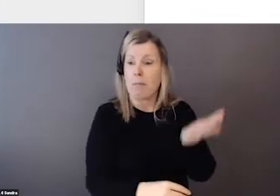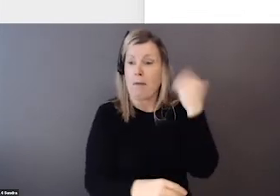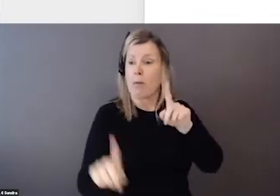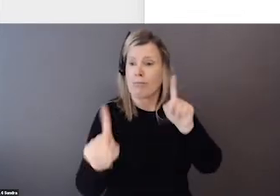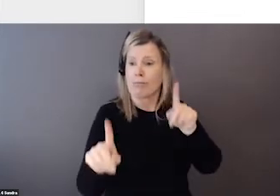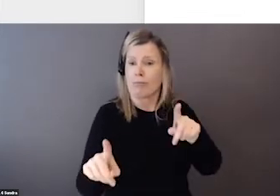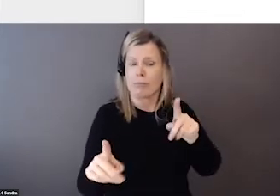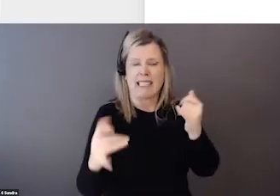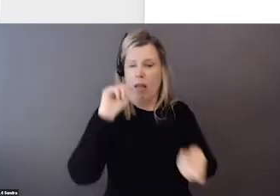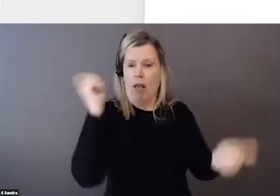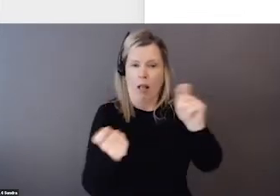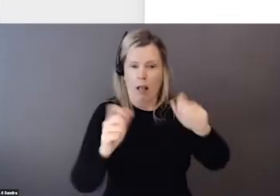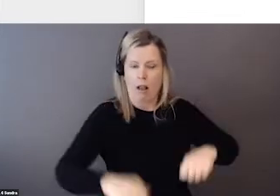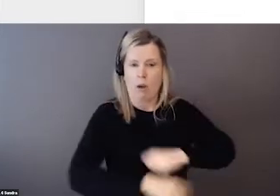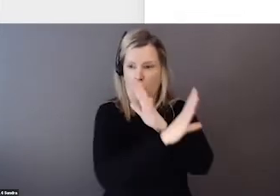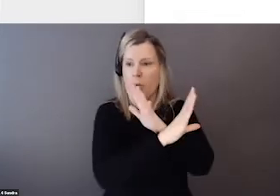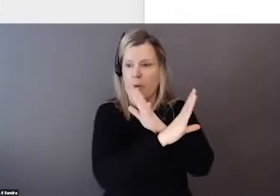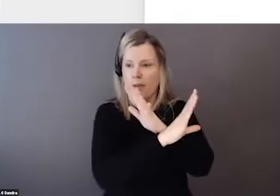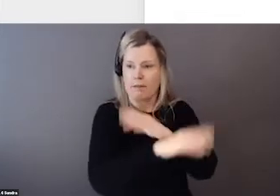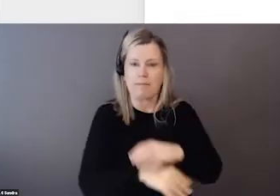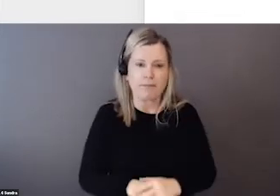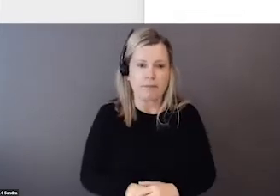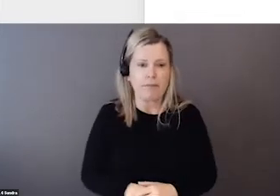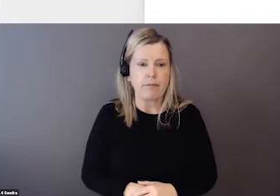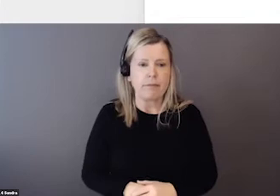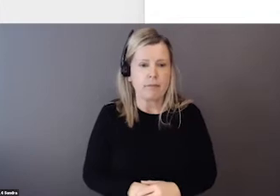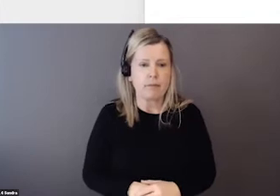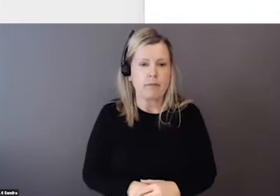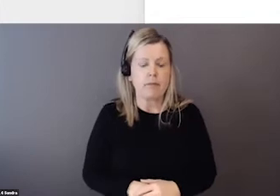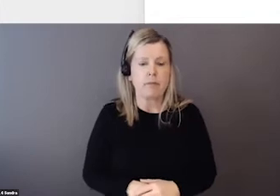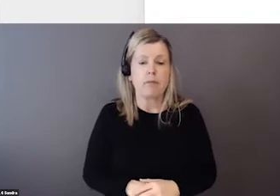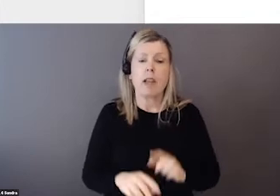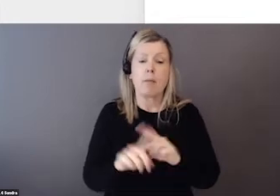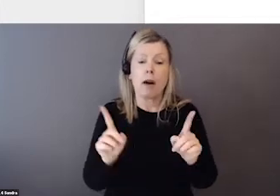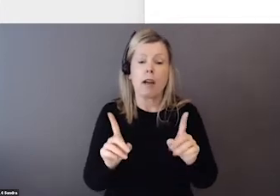And that's a panel for later. But I think it's really important to recognize